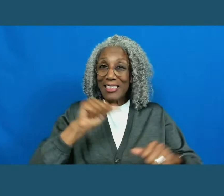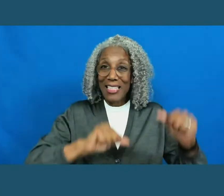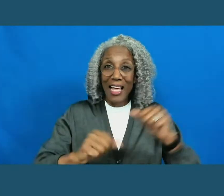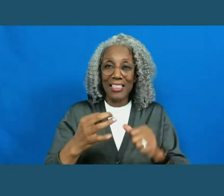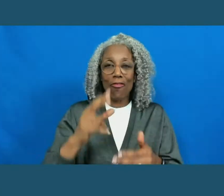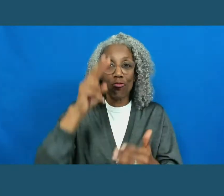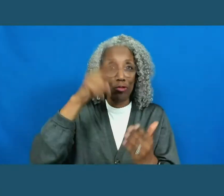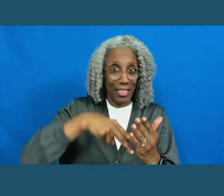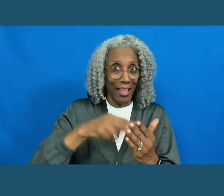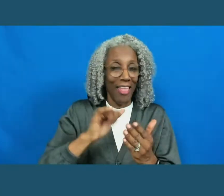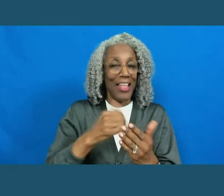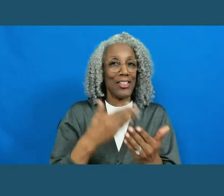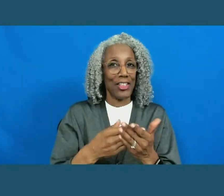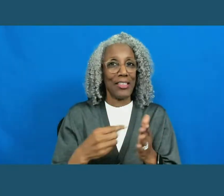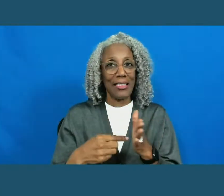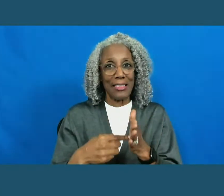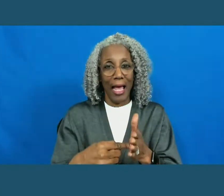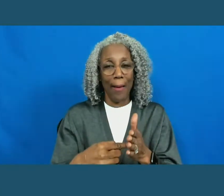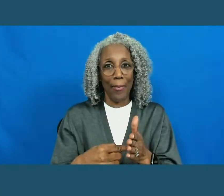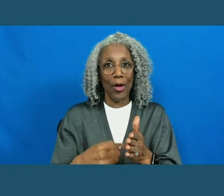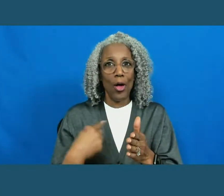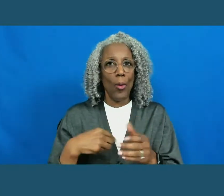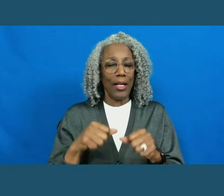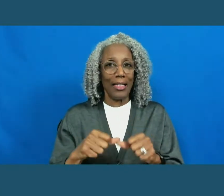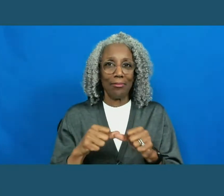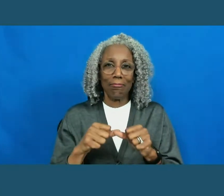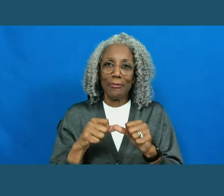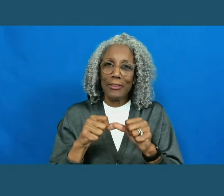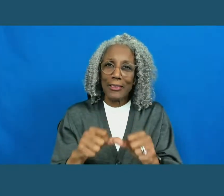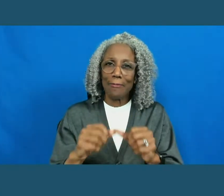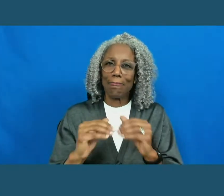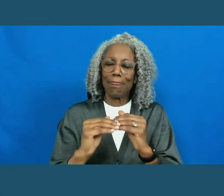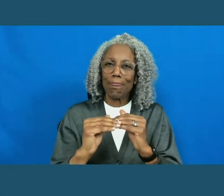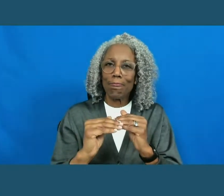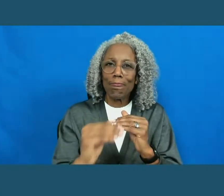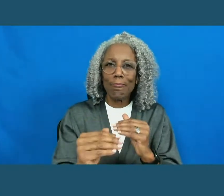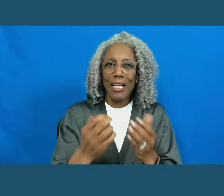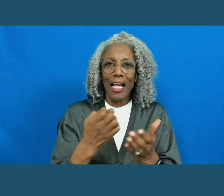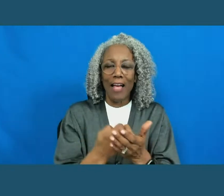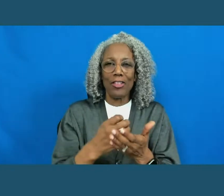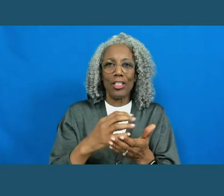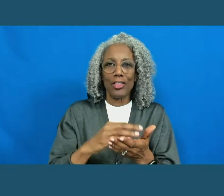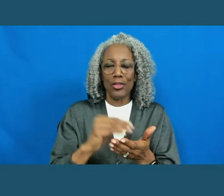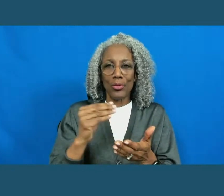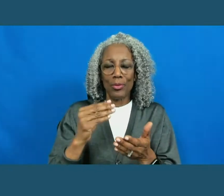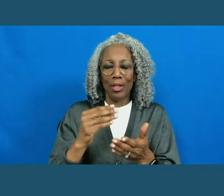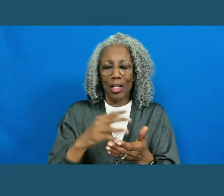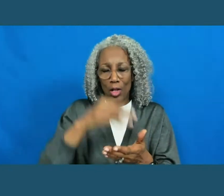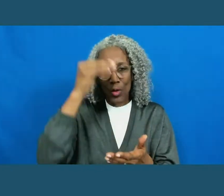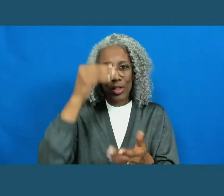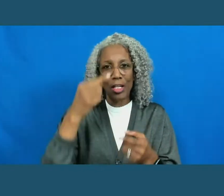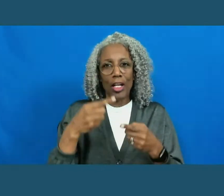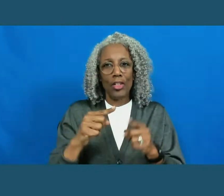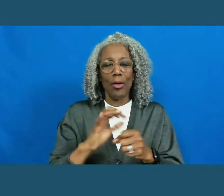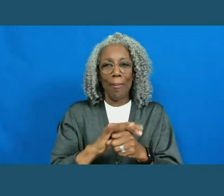exactly what we're doing. Science of Reading is a good example. Which is why I can say we've been able to sustain some